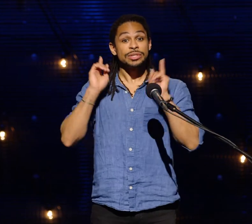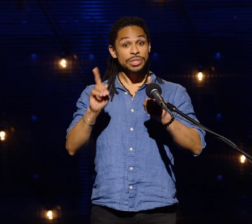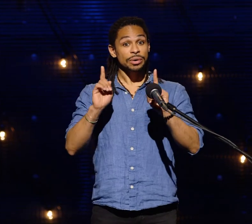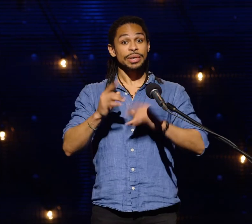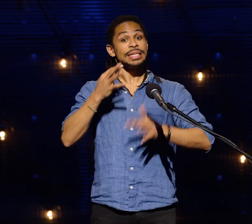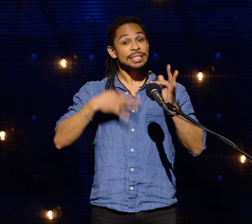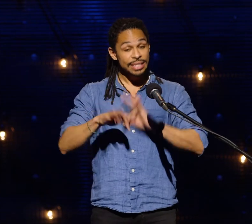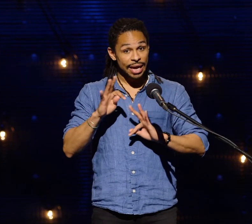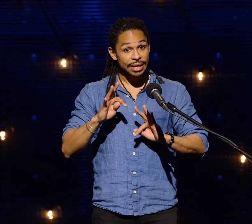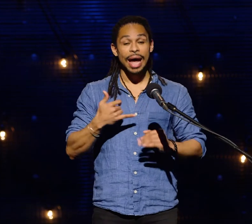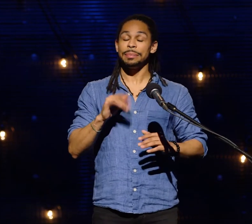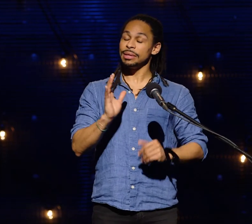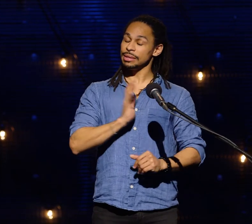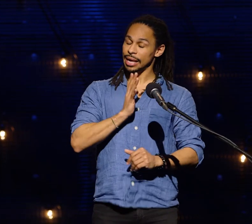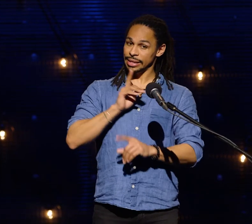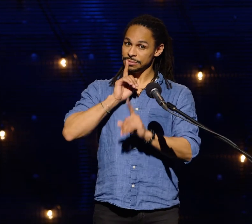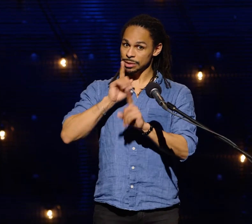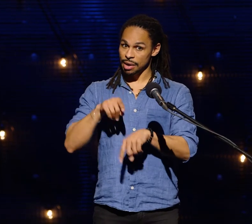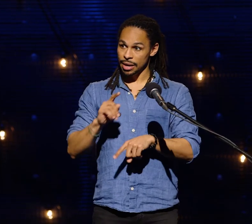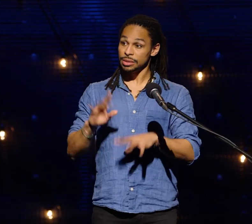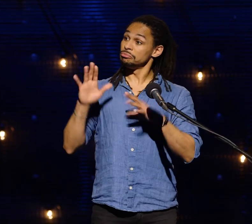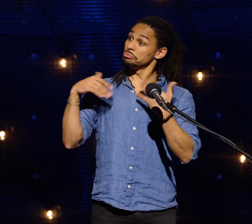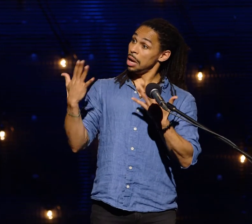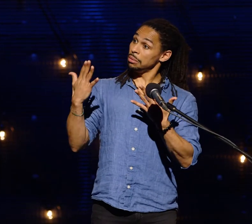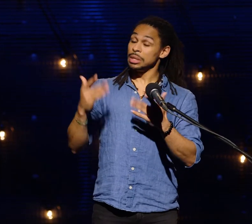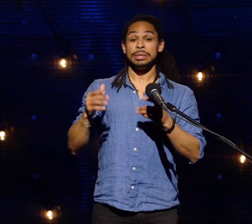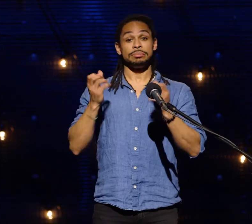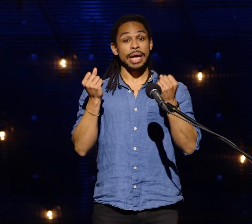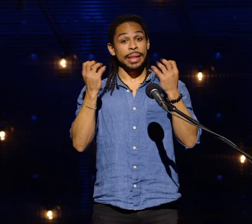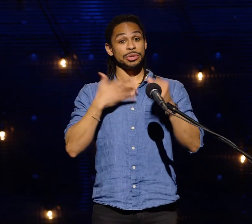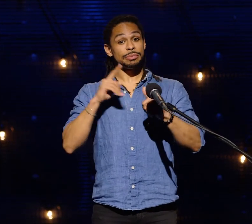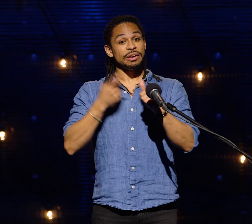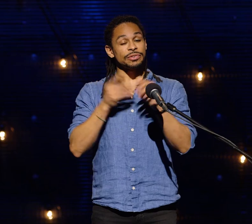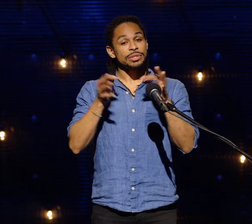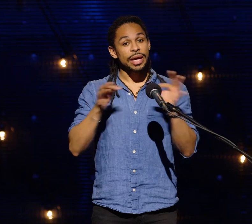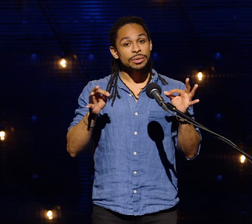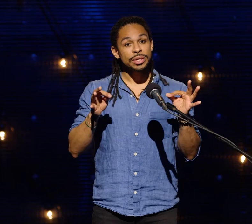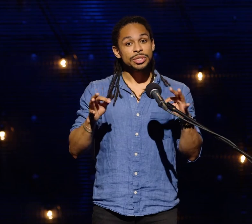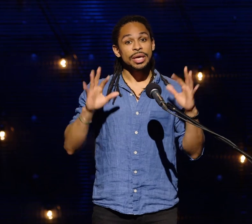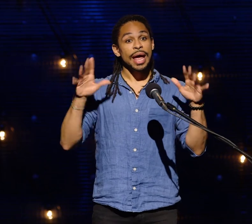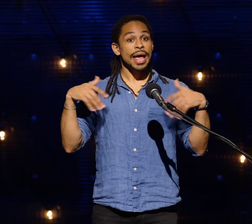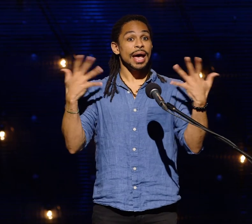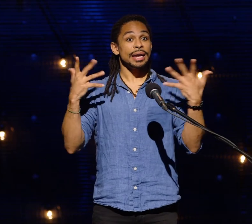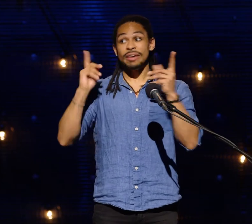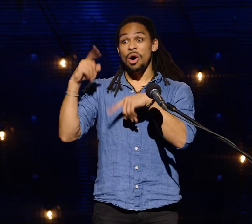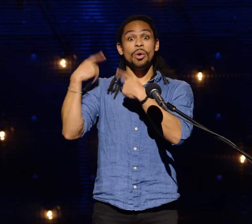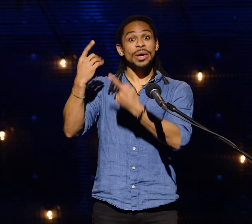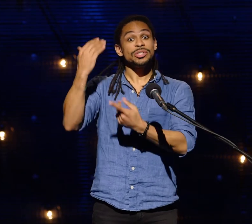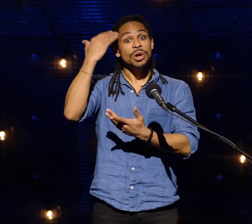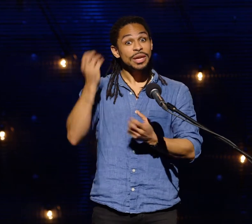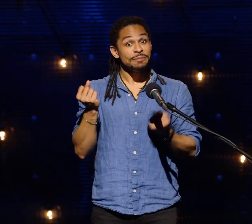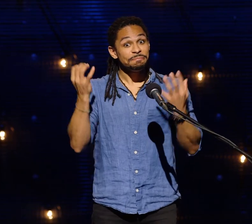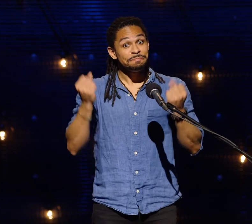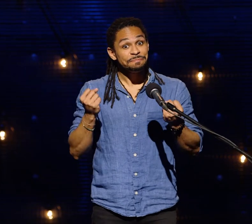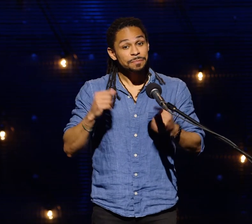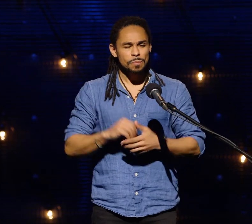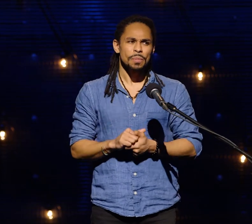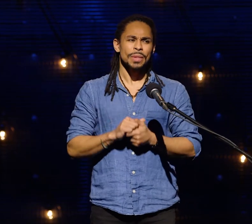So instead I politely respond, "Well, sign language is my first language, and I've always known it."